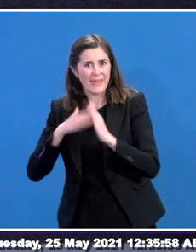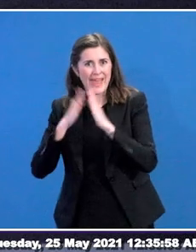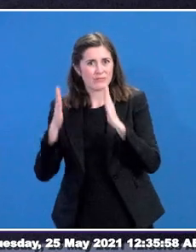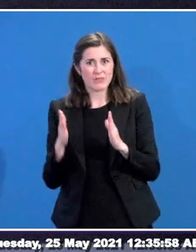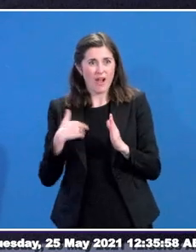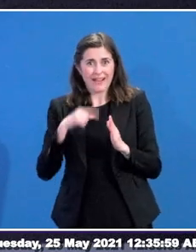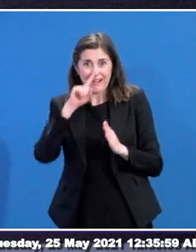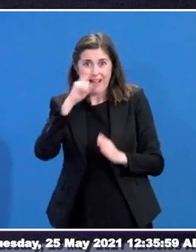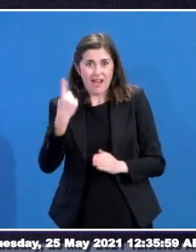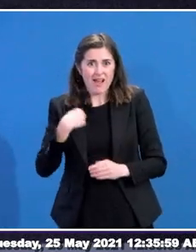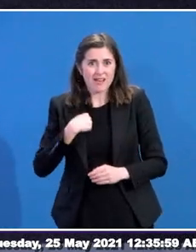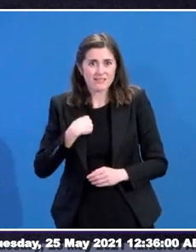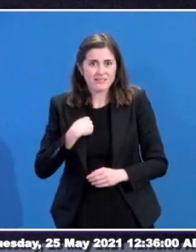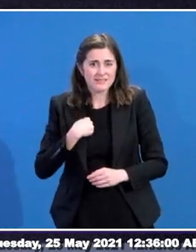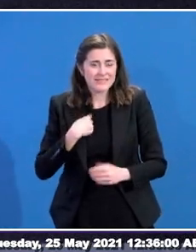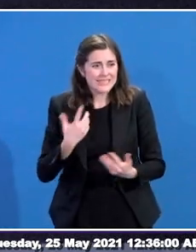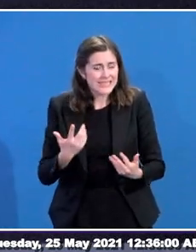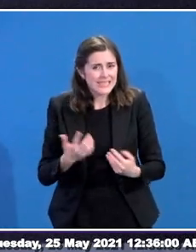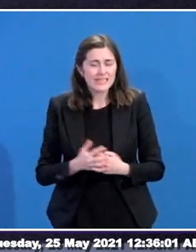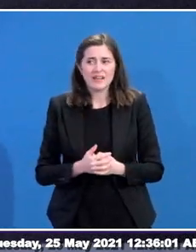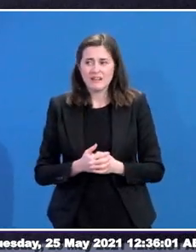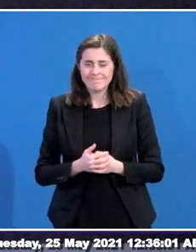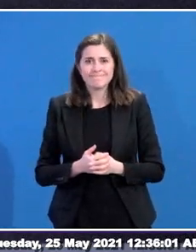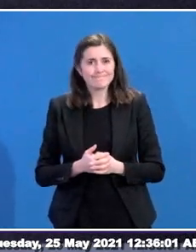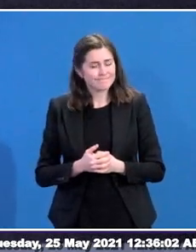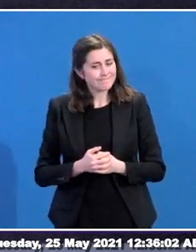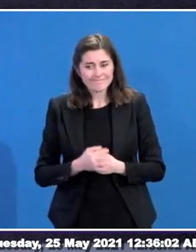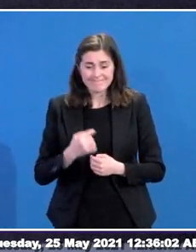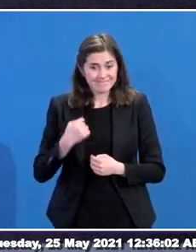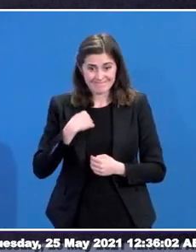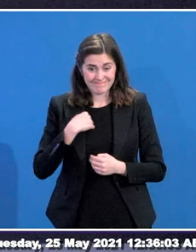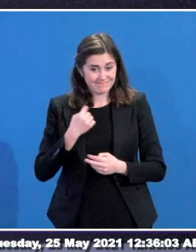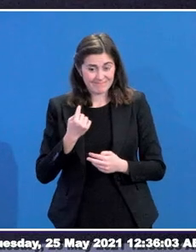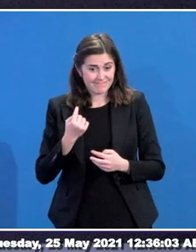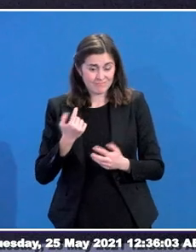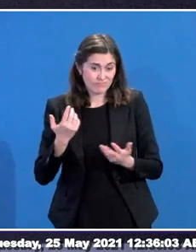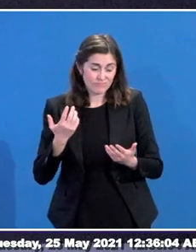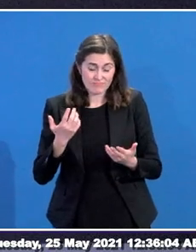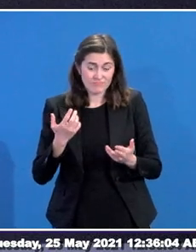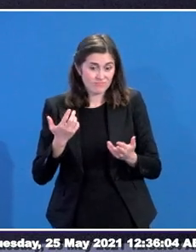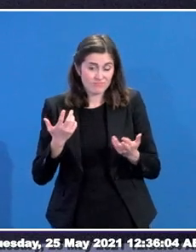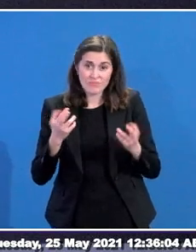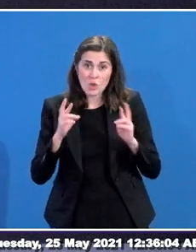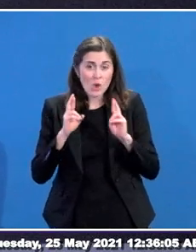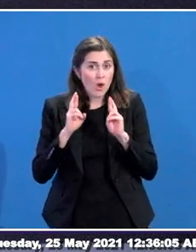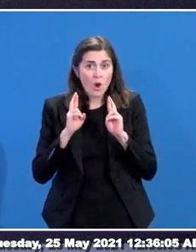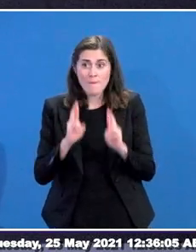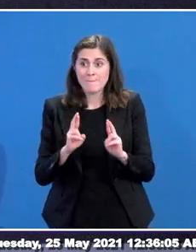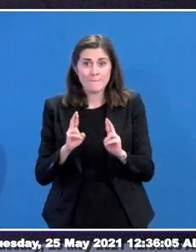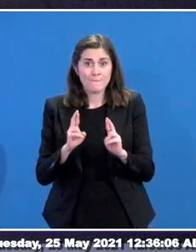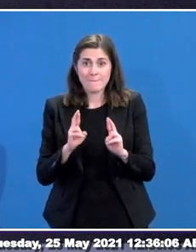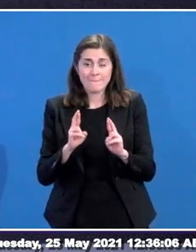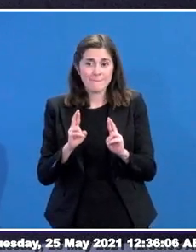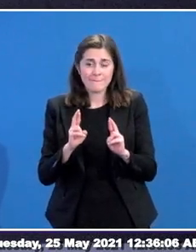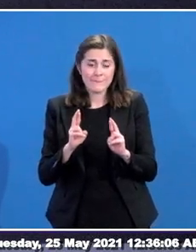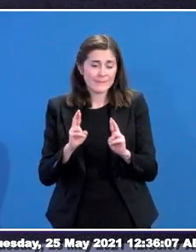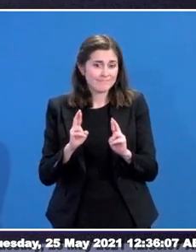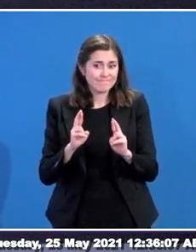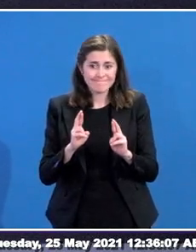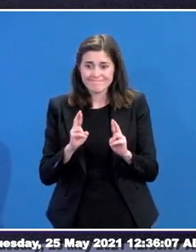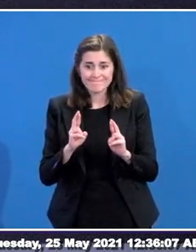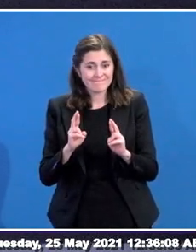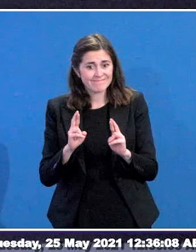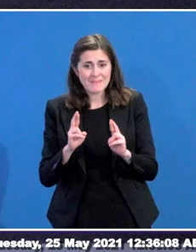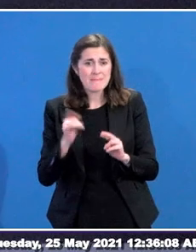So you just try and hope that it might have just been a passing